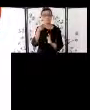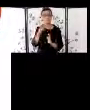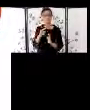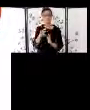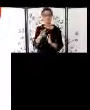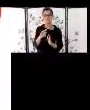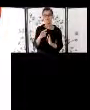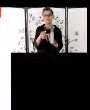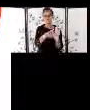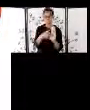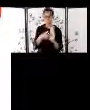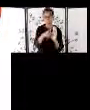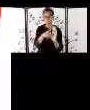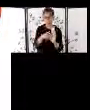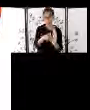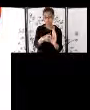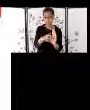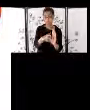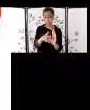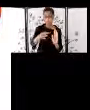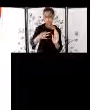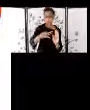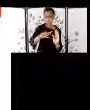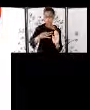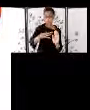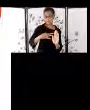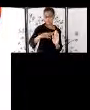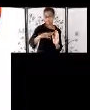is going to look a lot different than the type of statement that you should be submitting